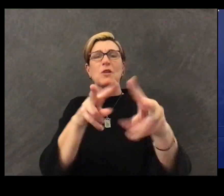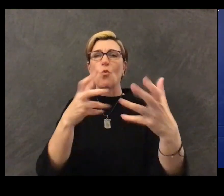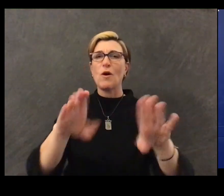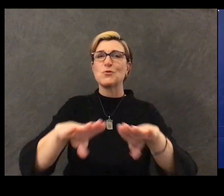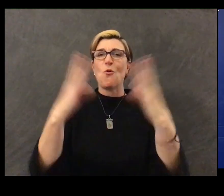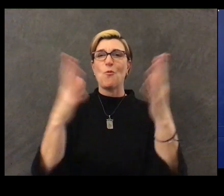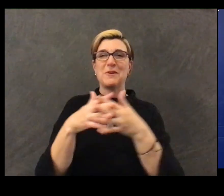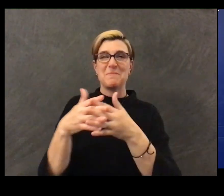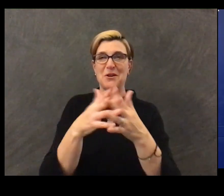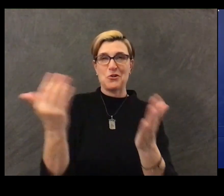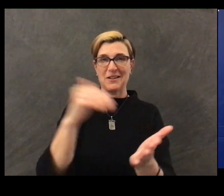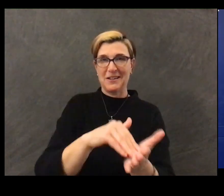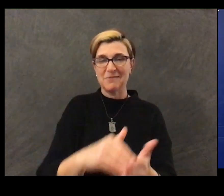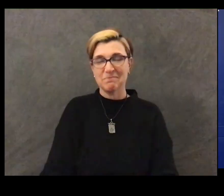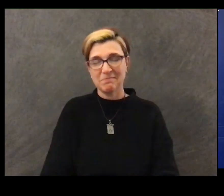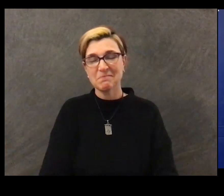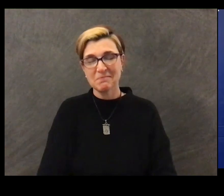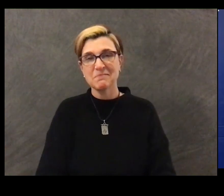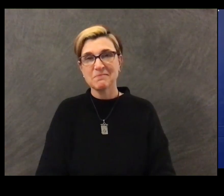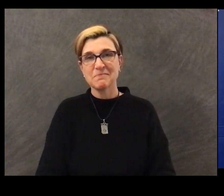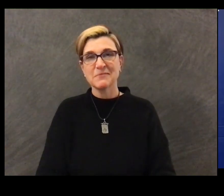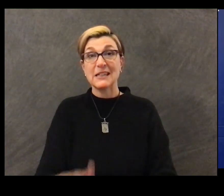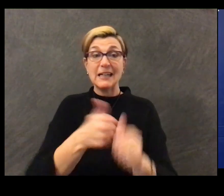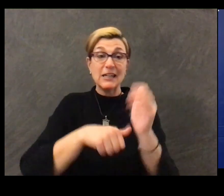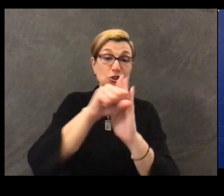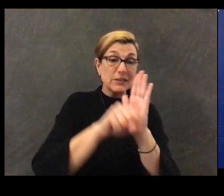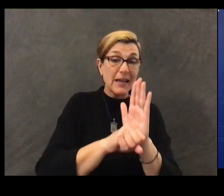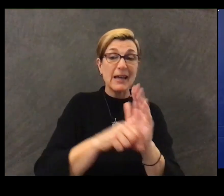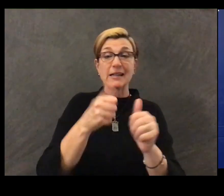want to reopen our states and our communities as soon as it is safe and